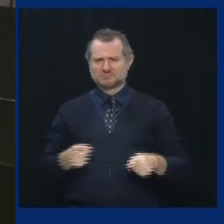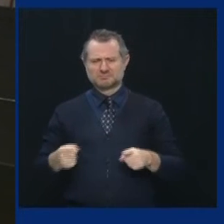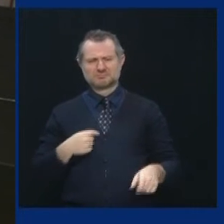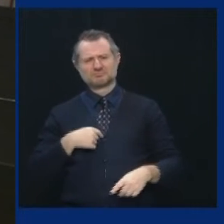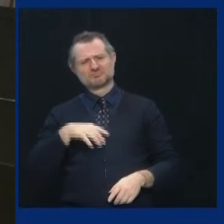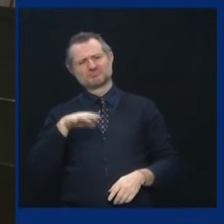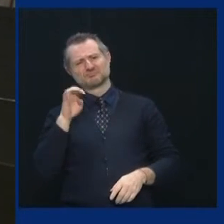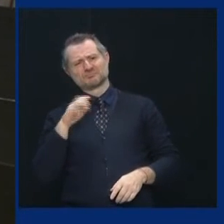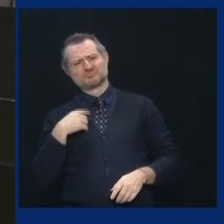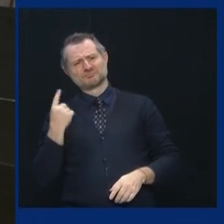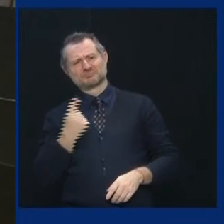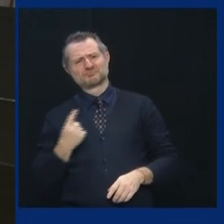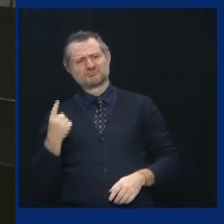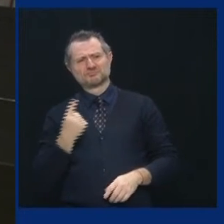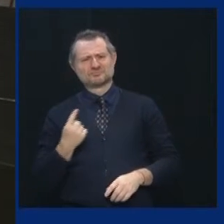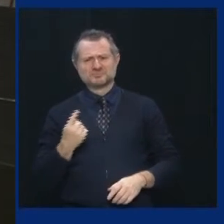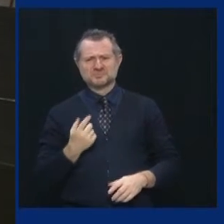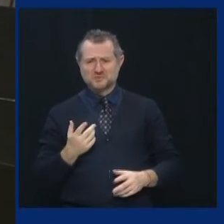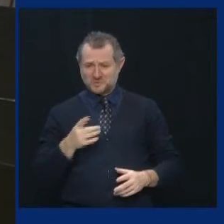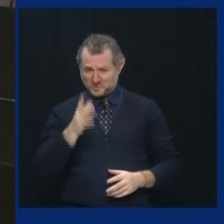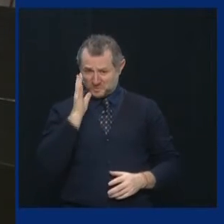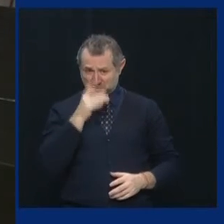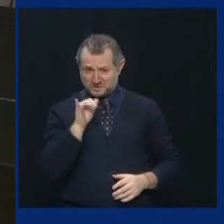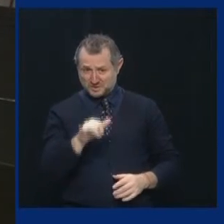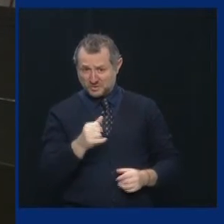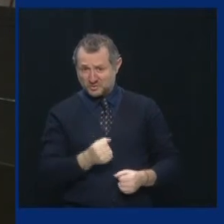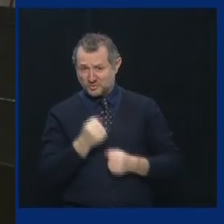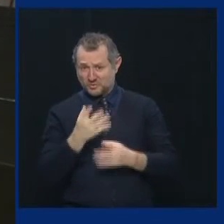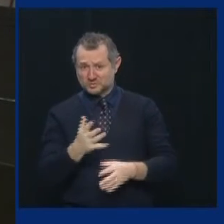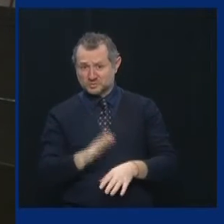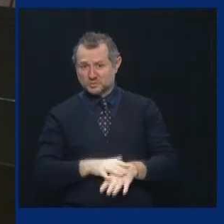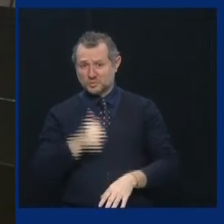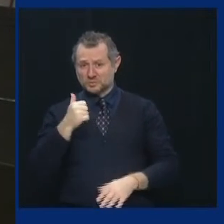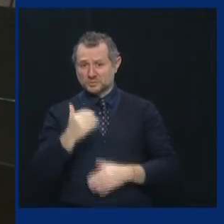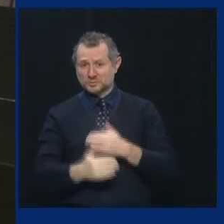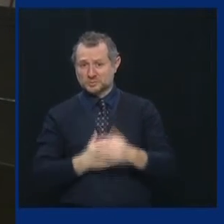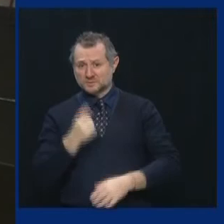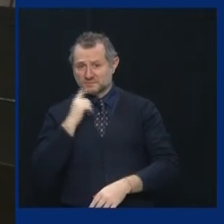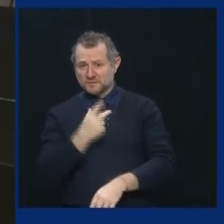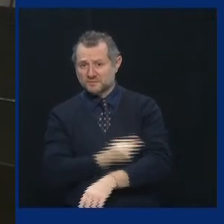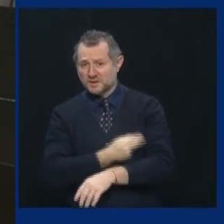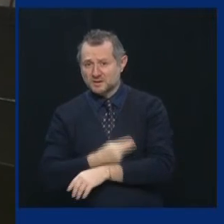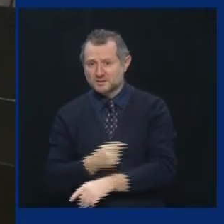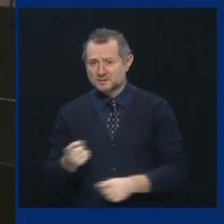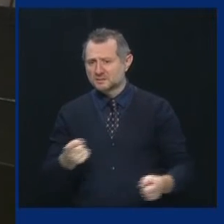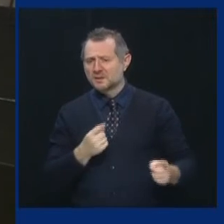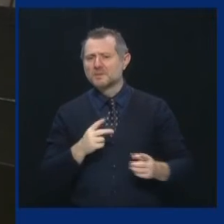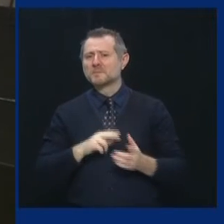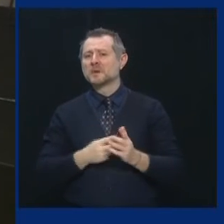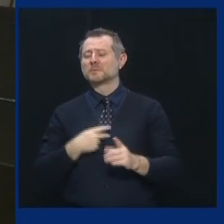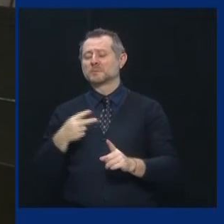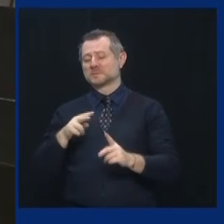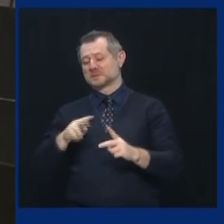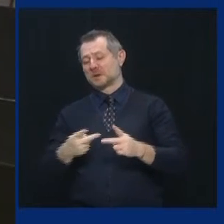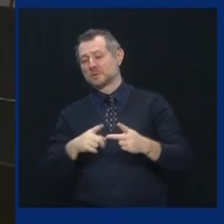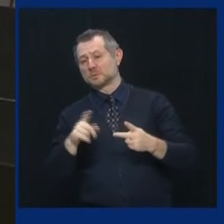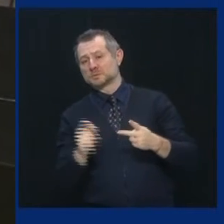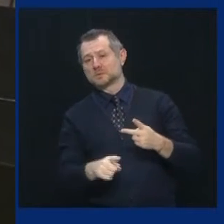FACE A FINE. ARE THOSE COMPETING PRINCIPLES THERE?